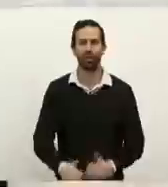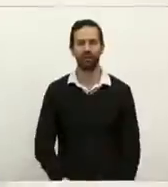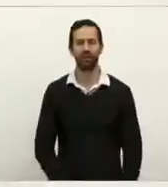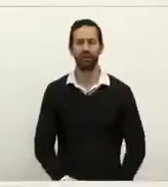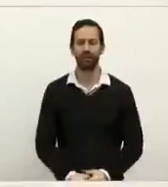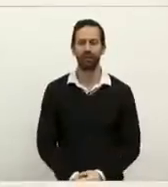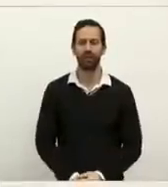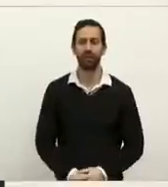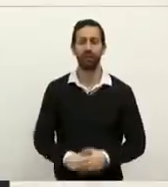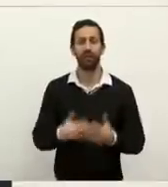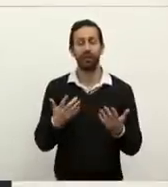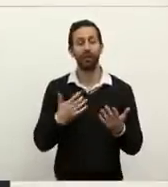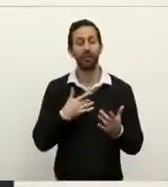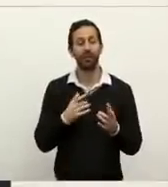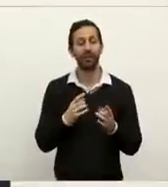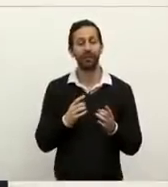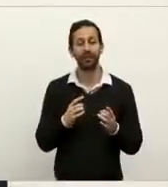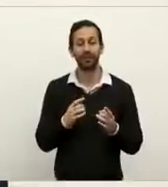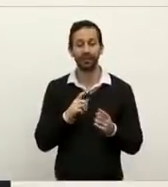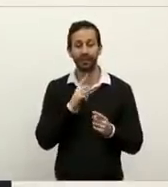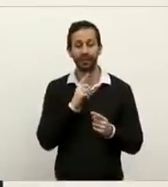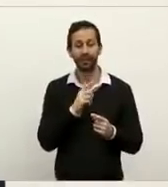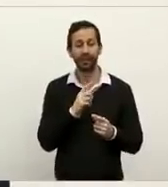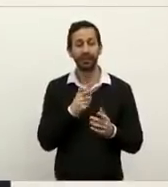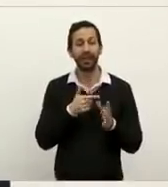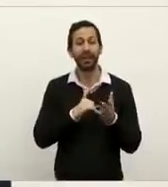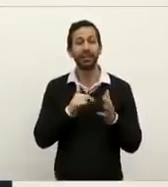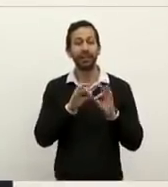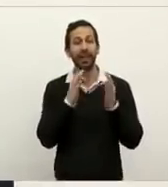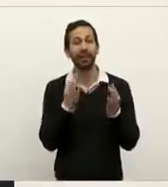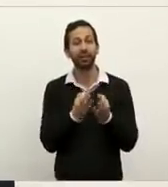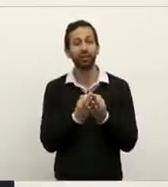So let me start by... I think, as an agency,